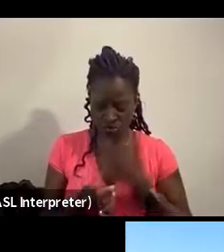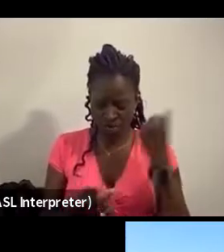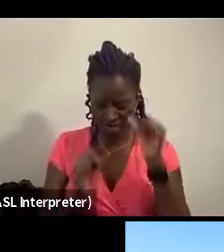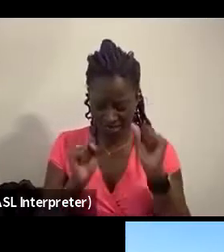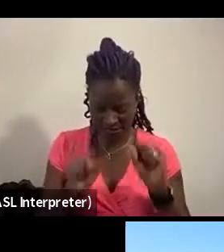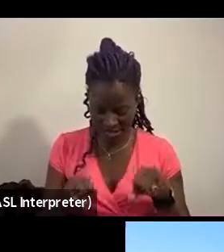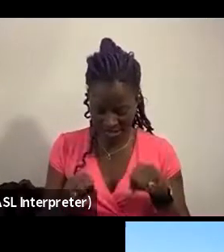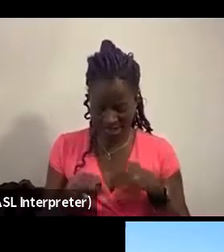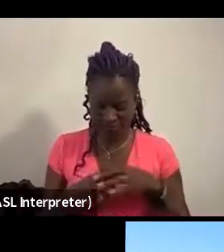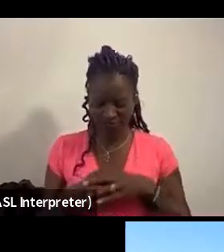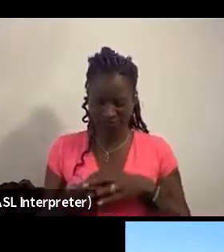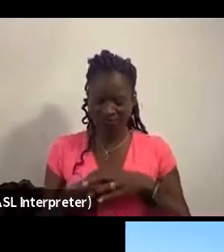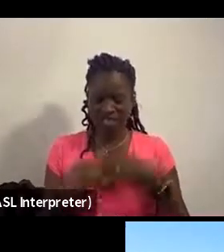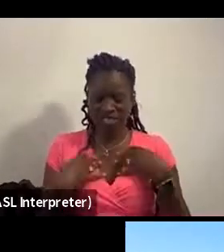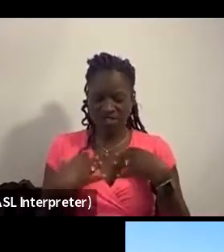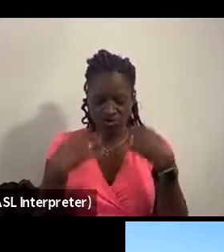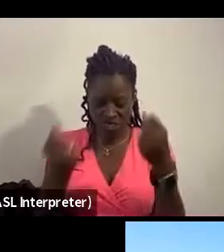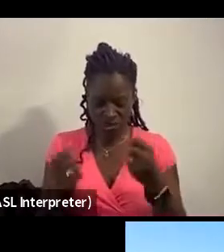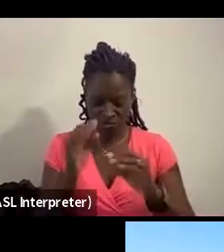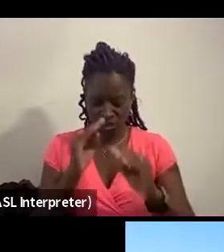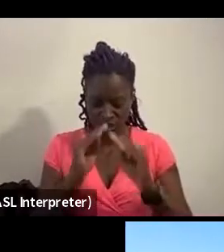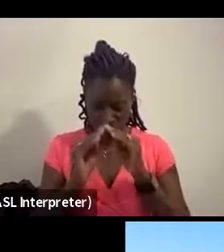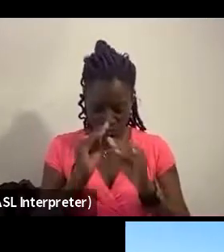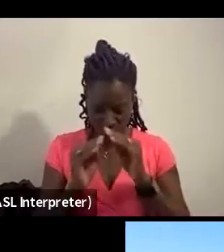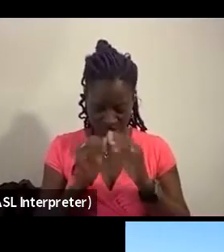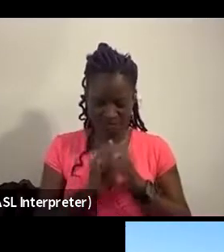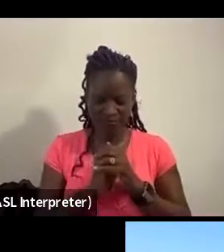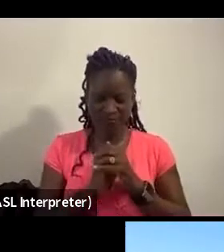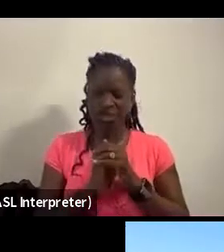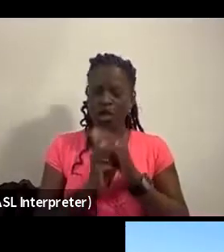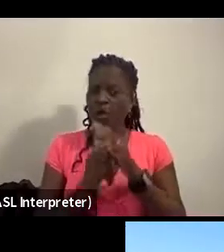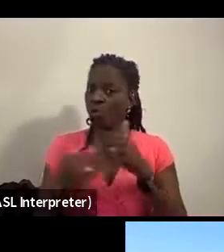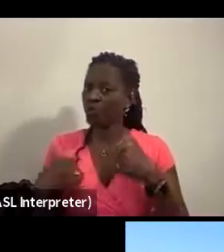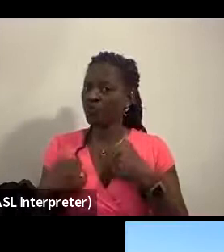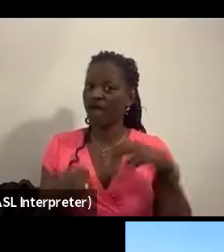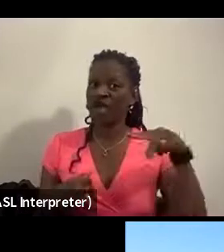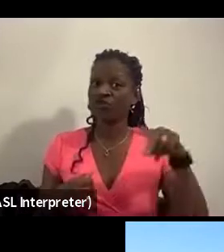this is where the pope has been super helpful in saying that there's a